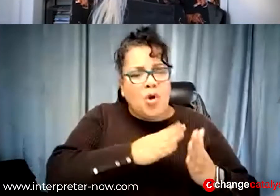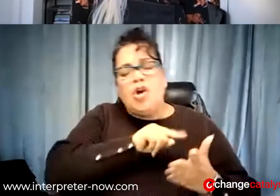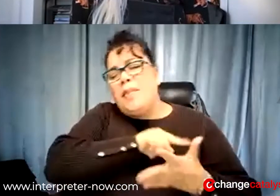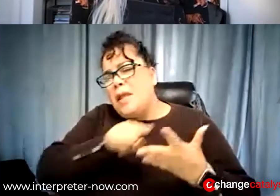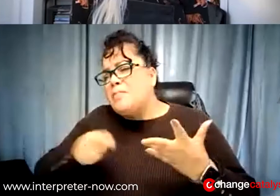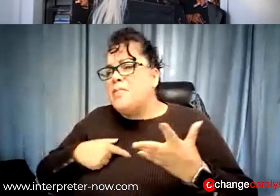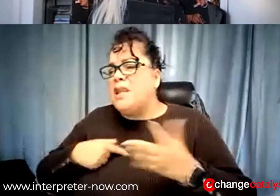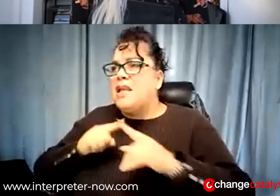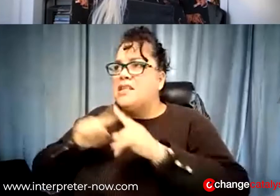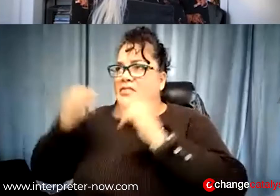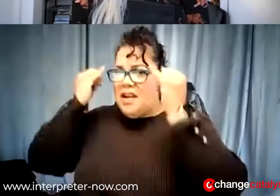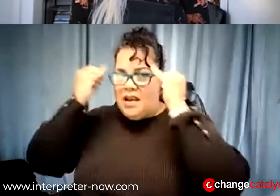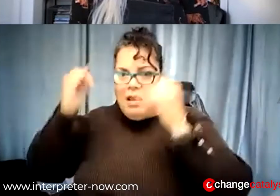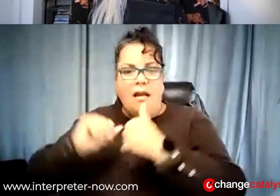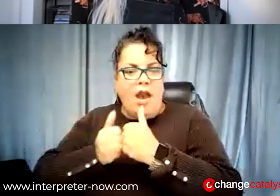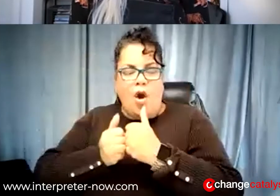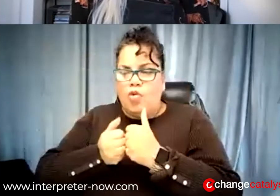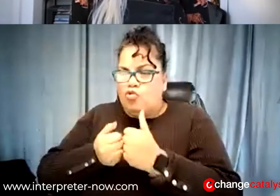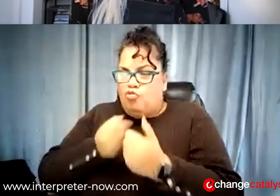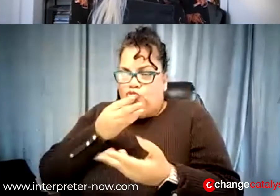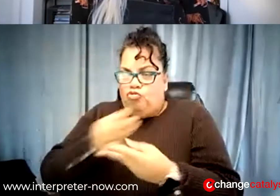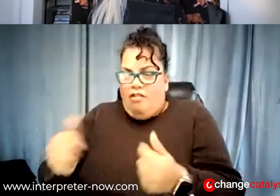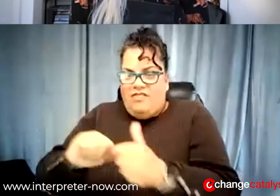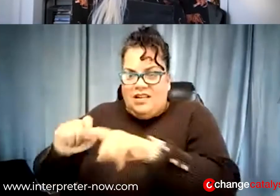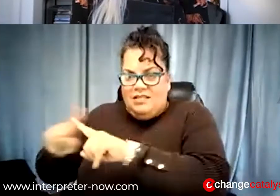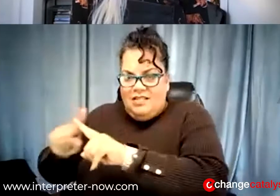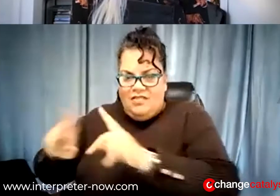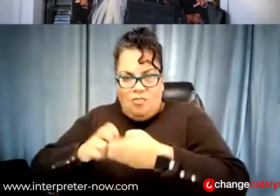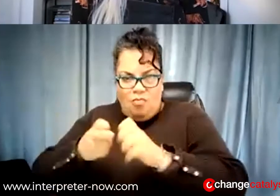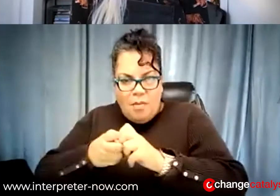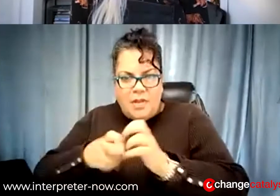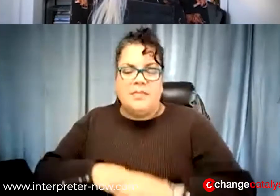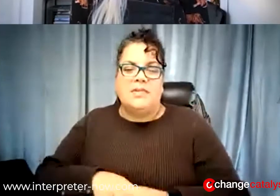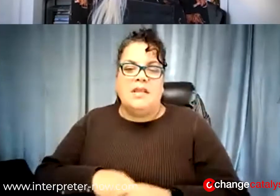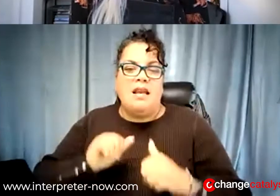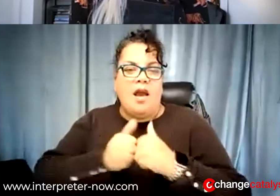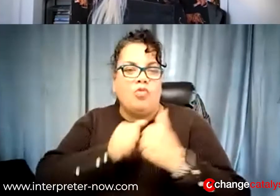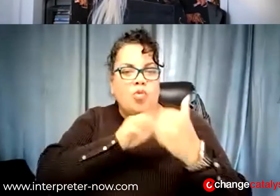of ideas around problems to solve and ways to solve them through ultimately, what is